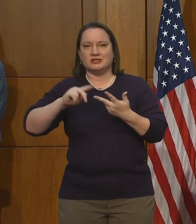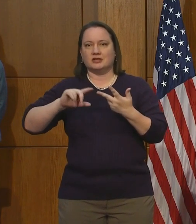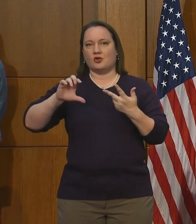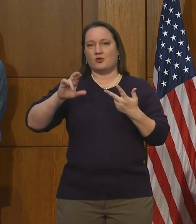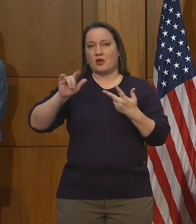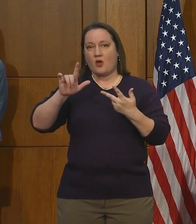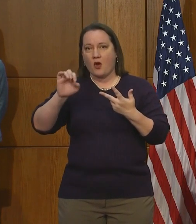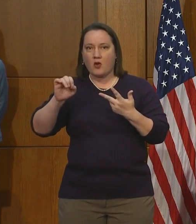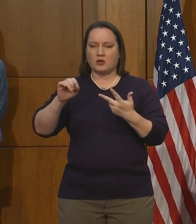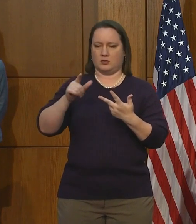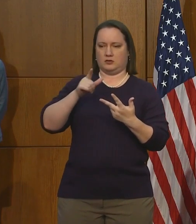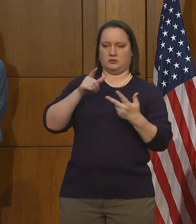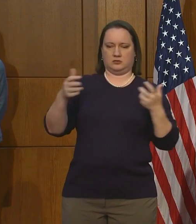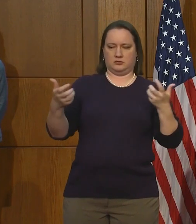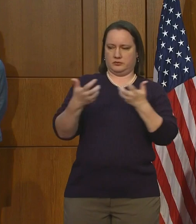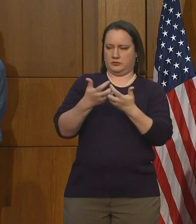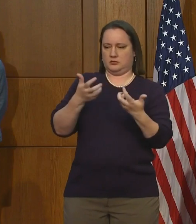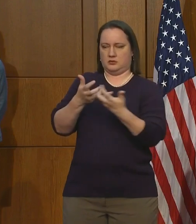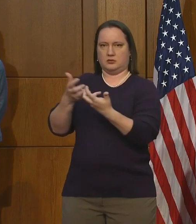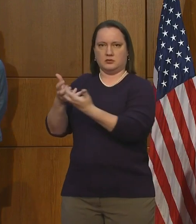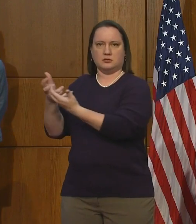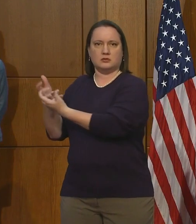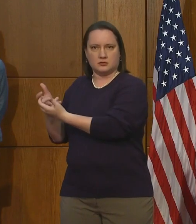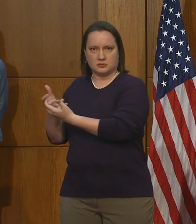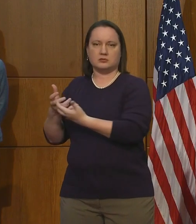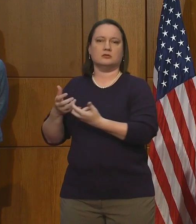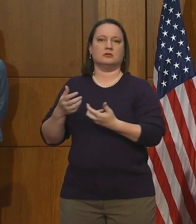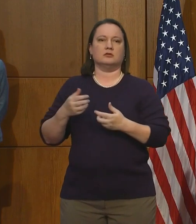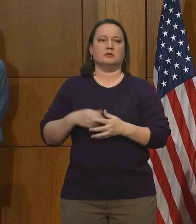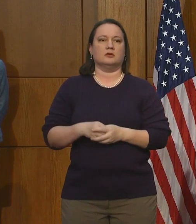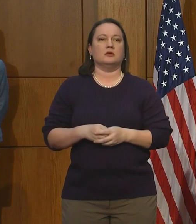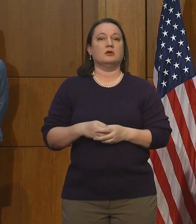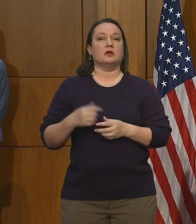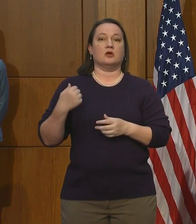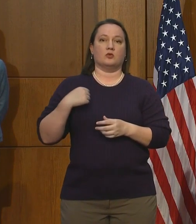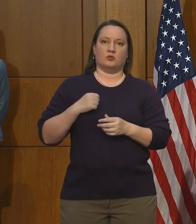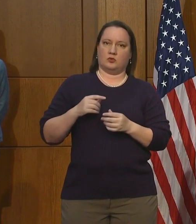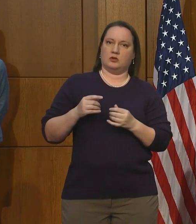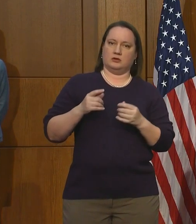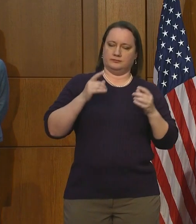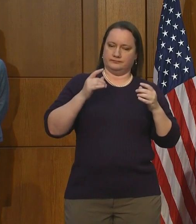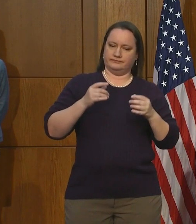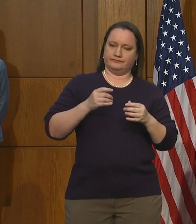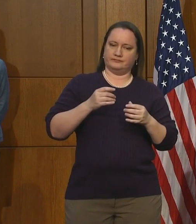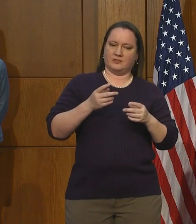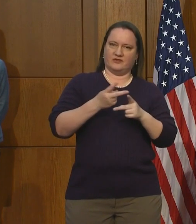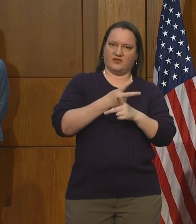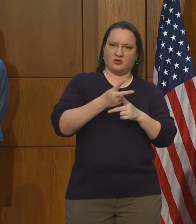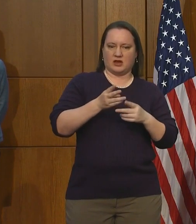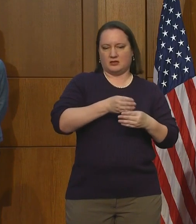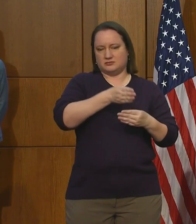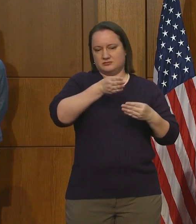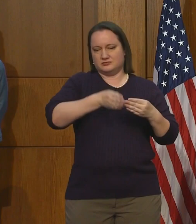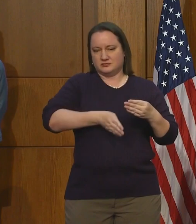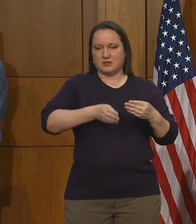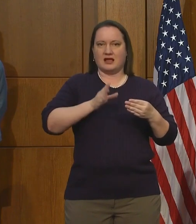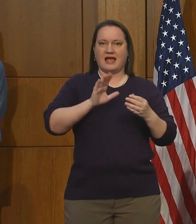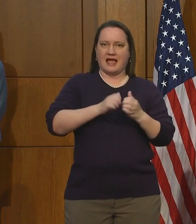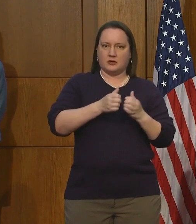PEOPLE BE PATIENT OR OTHER- NEEDS WE'RE ALSO FINALIZING THE